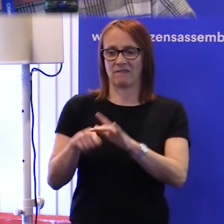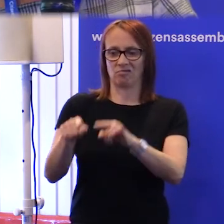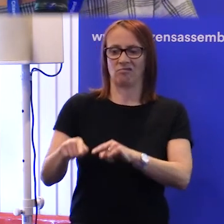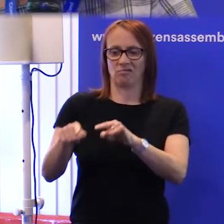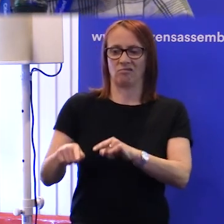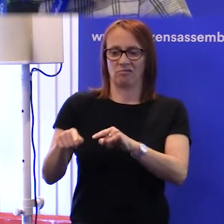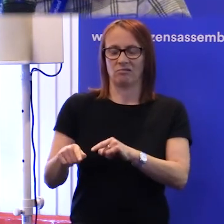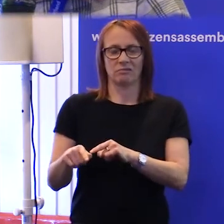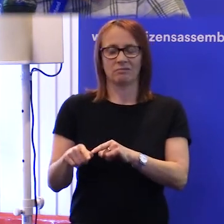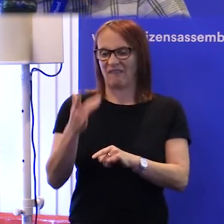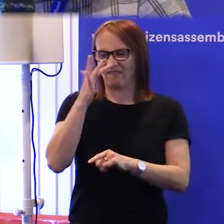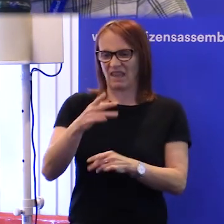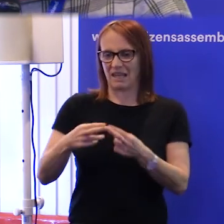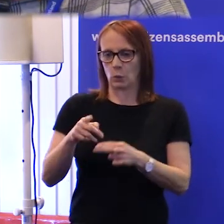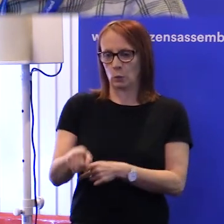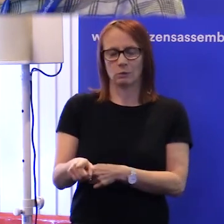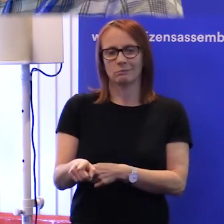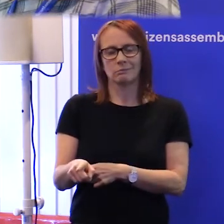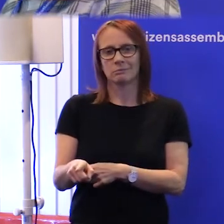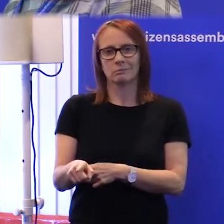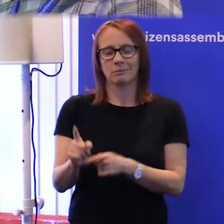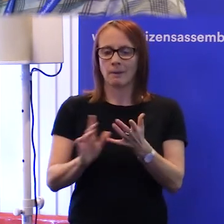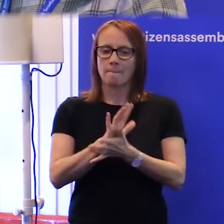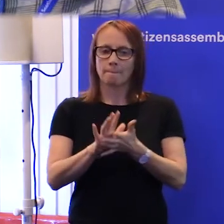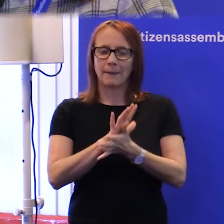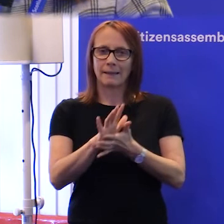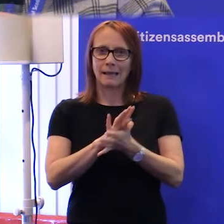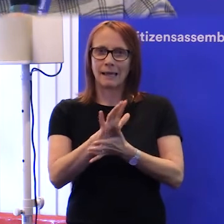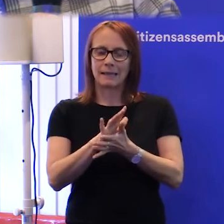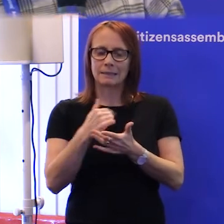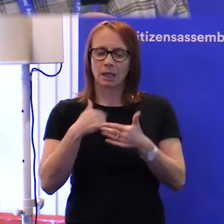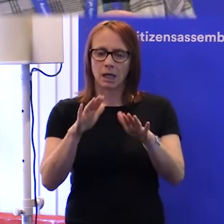finding the fake news it's also about that idea of stepping back and looking